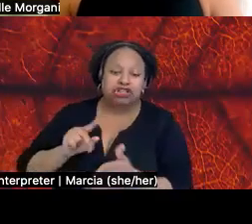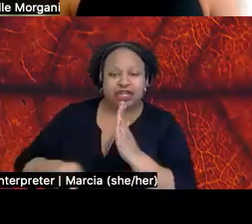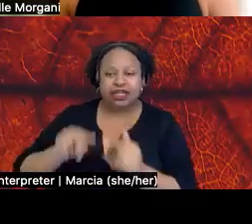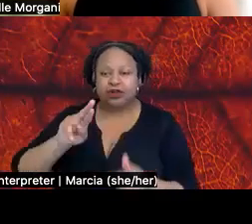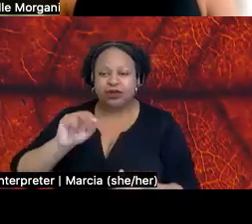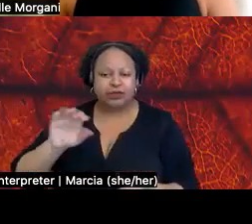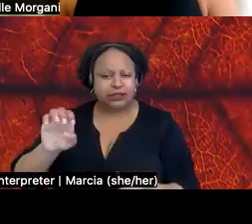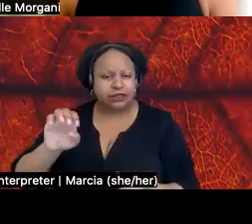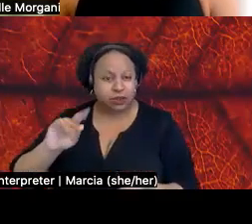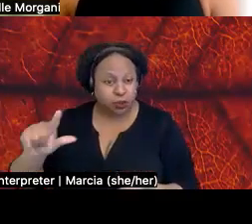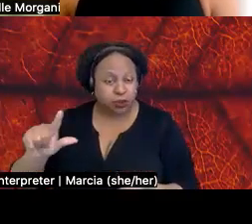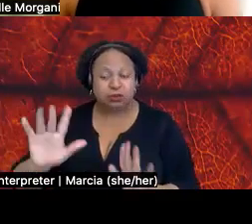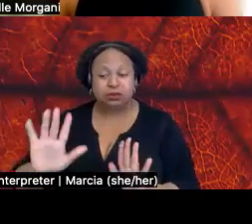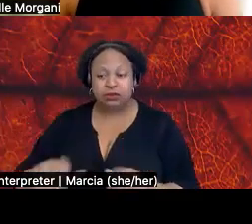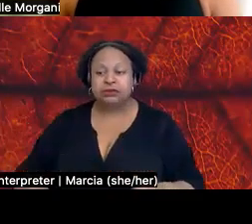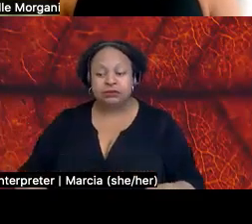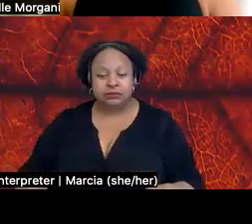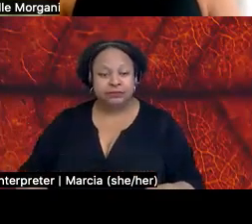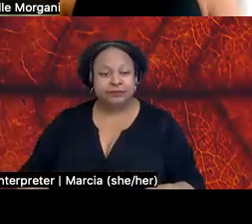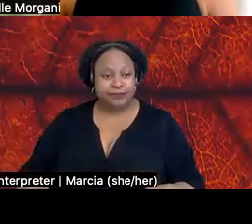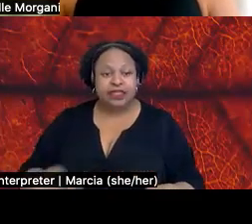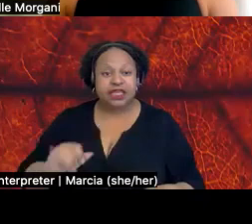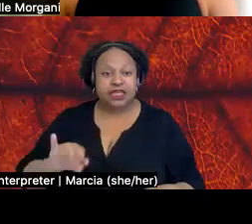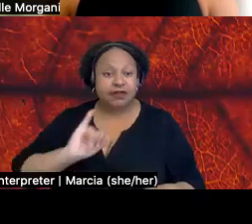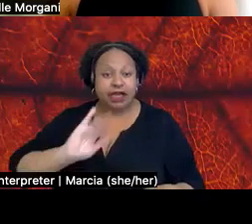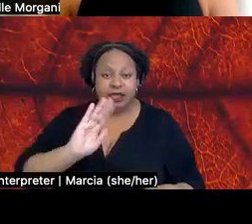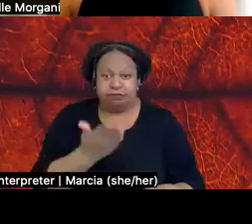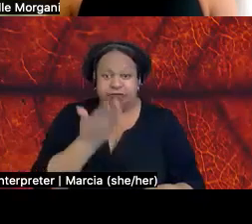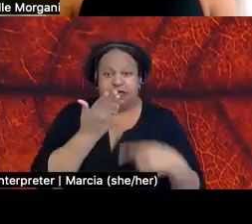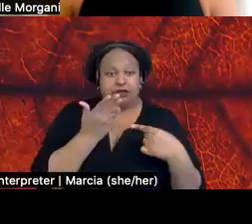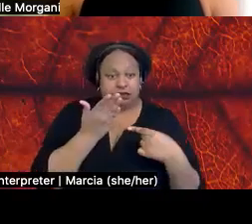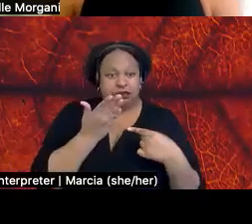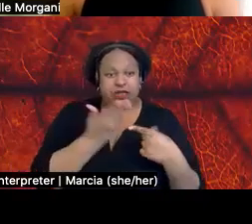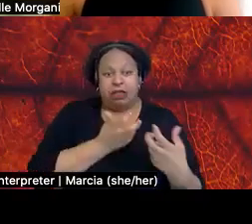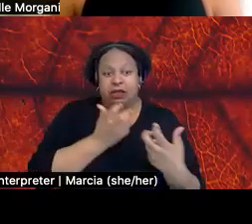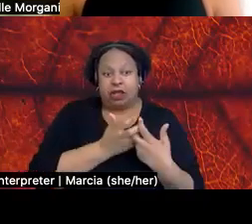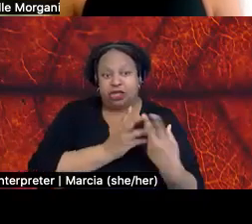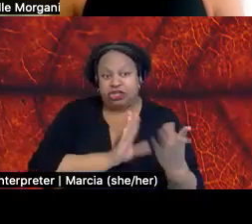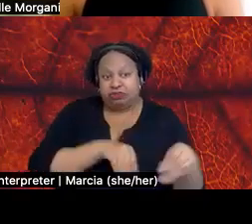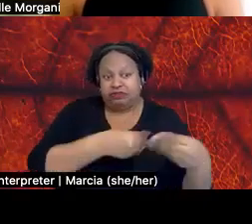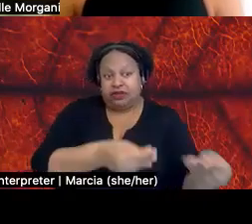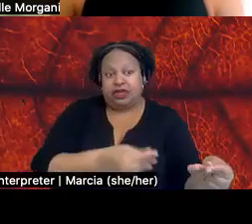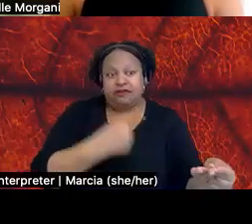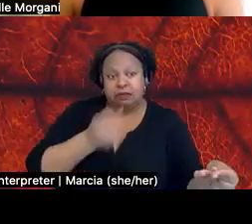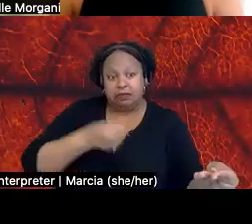Now, if we're using an iPad as an accommodation in placement, especially in a hospital,